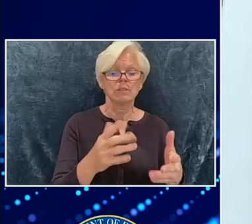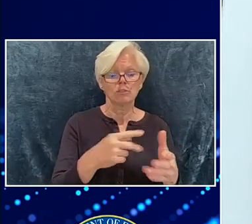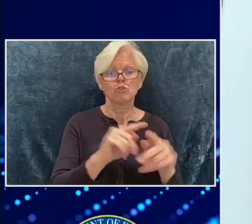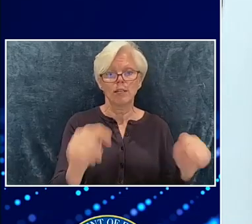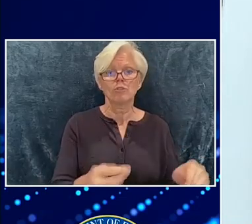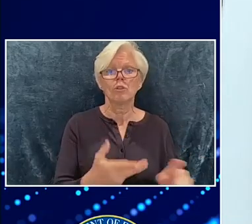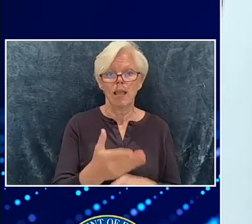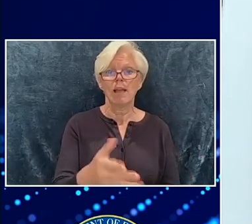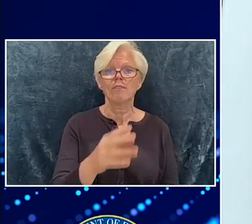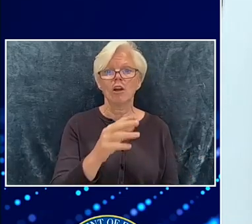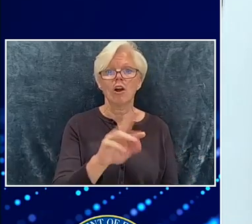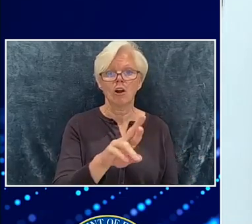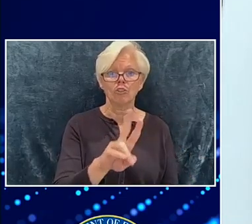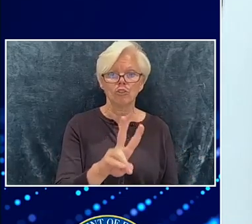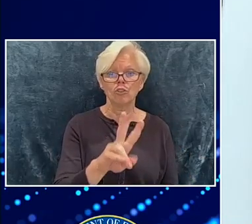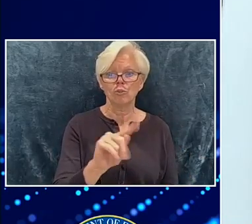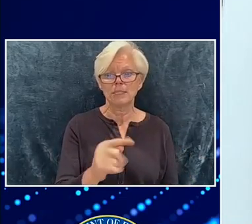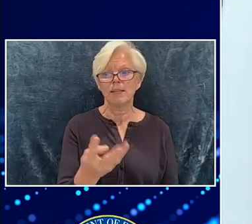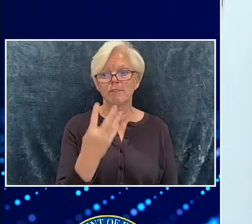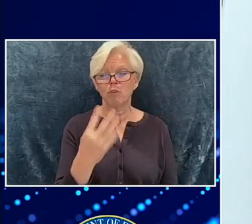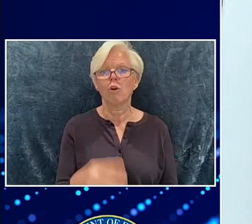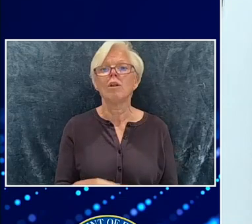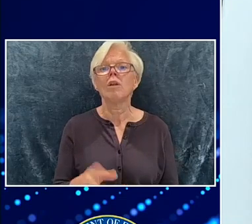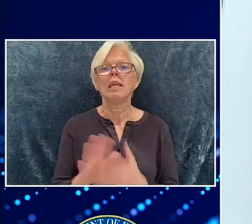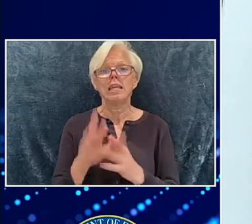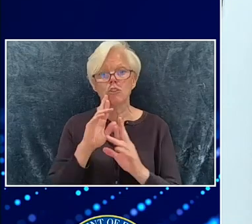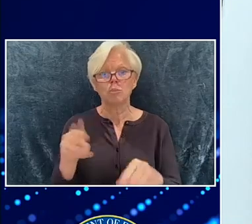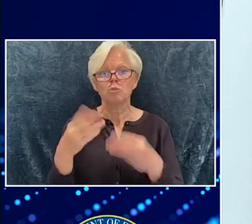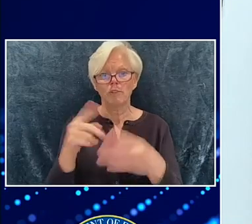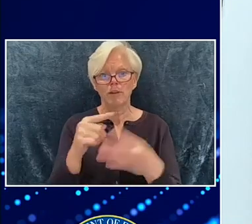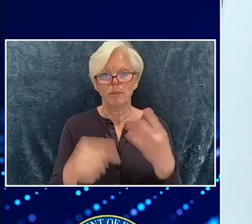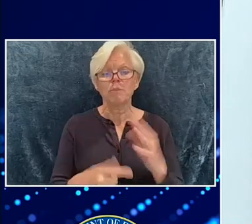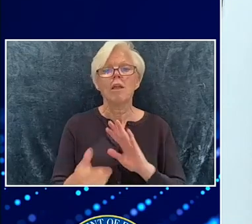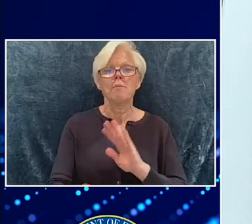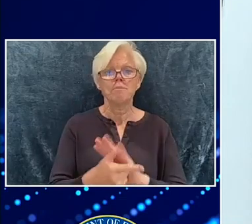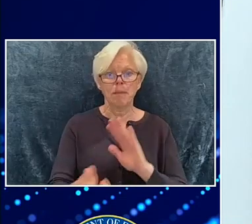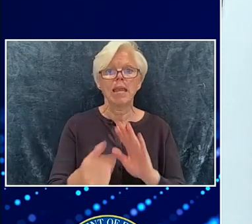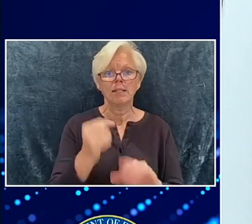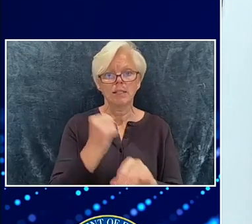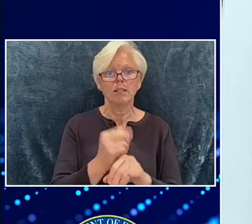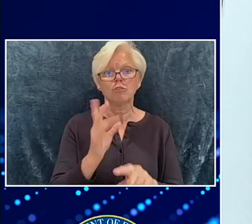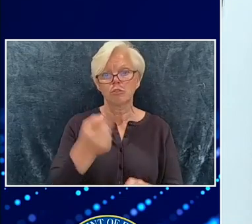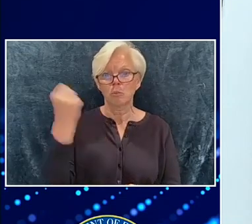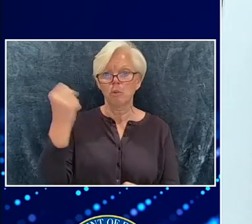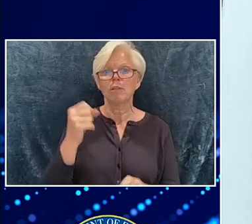In the report, we provide the following recommendations. Ban institutions from withholding college transcripts for unpaid